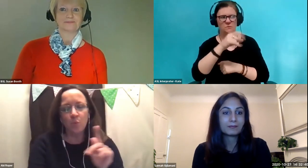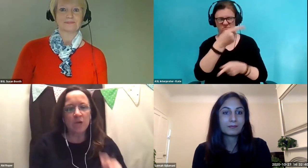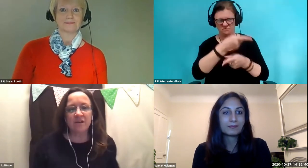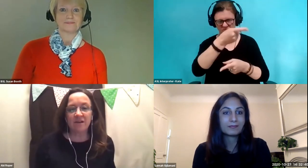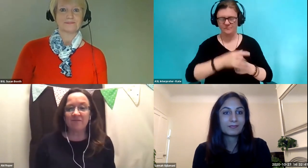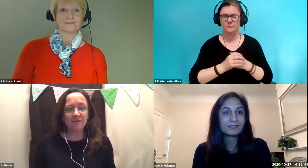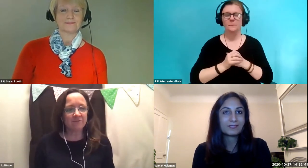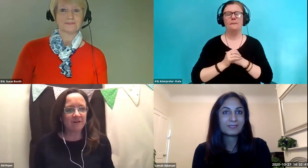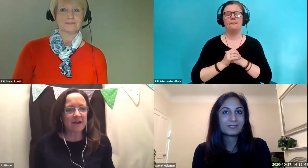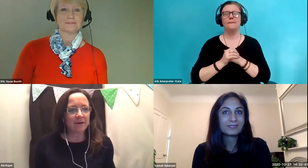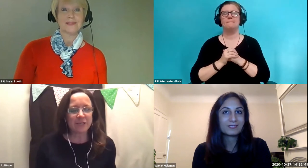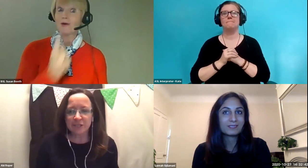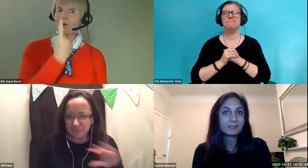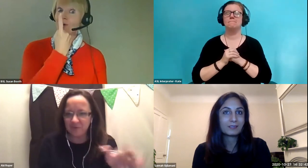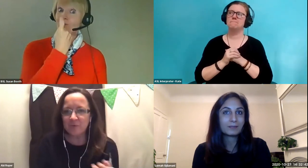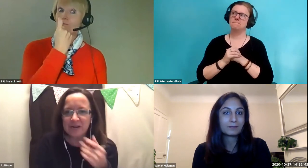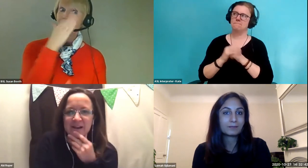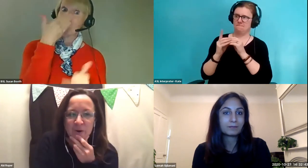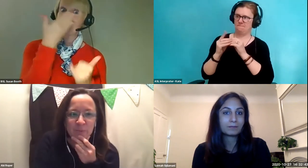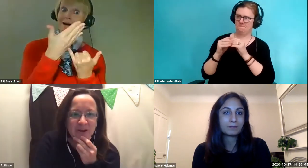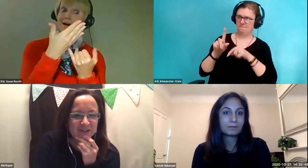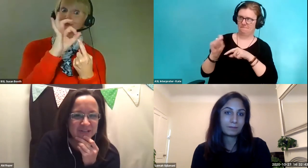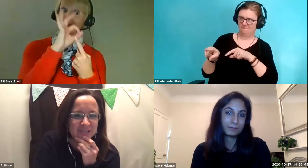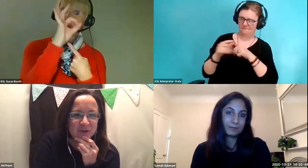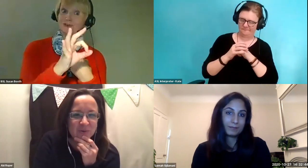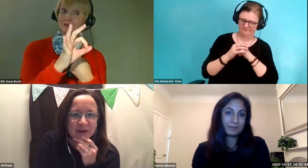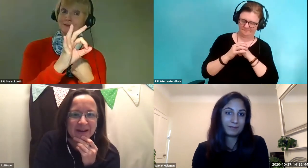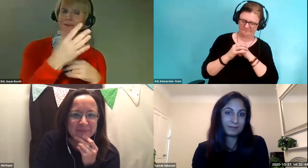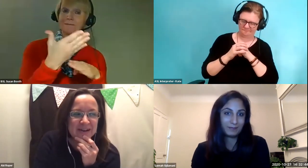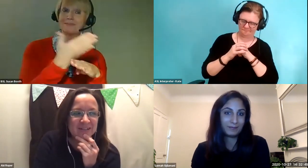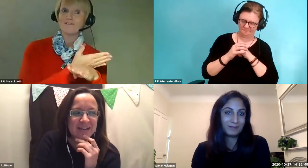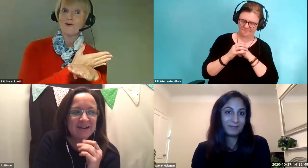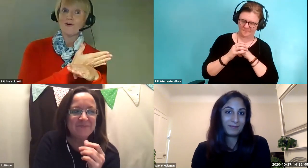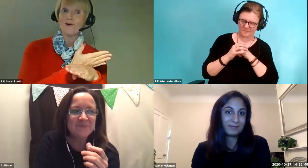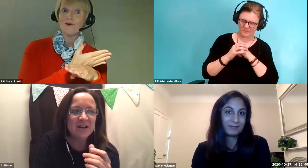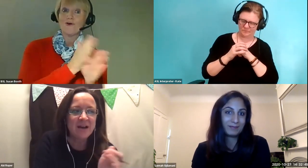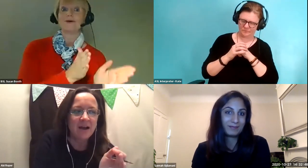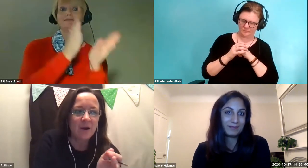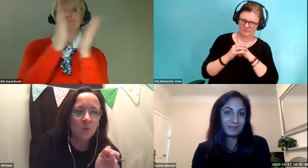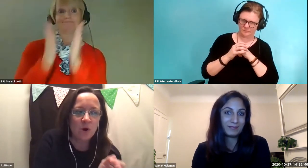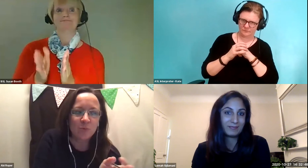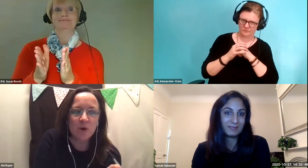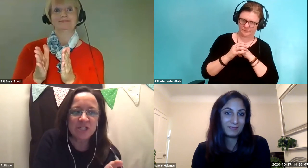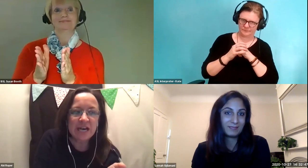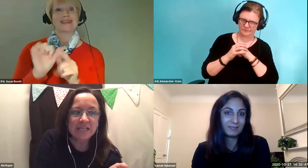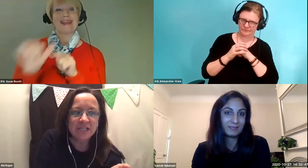one final question before we hop over to um Inho Seo what one change